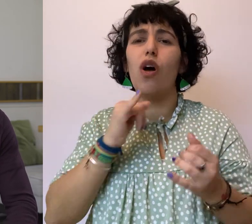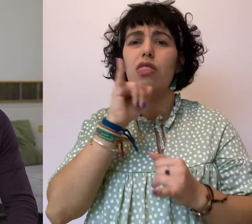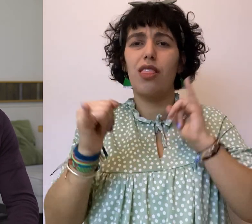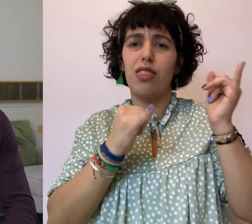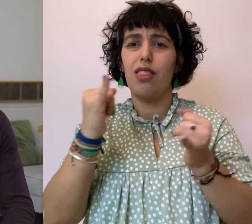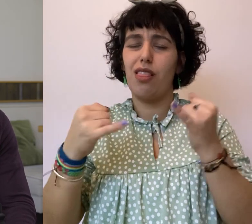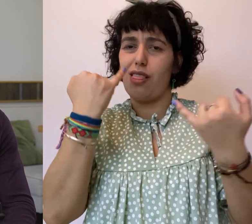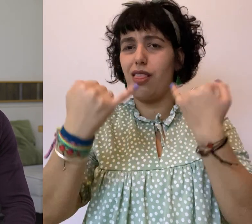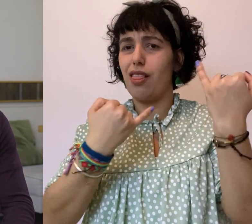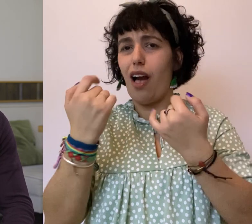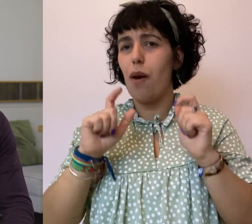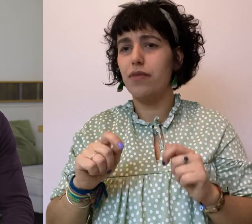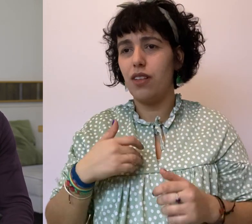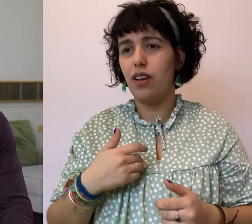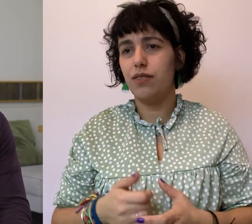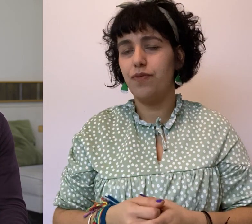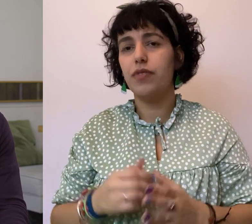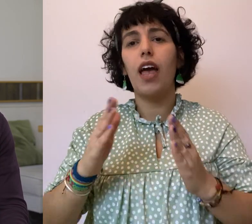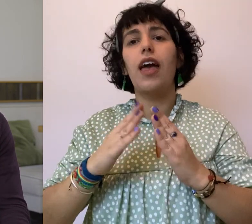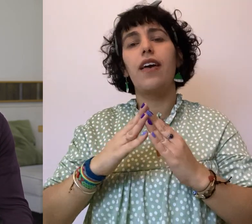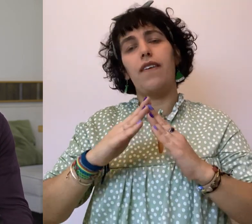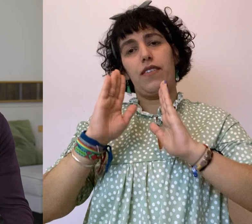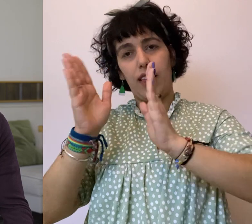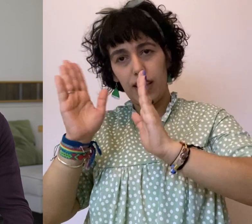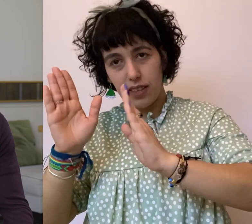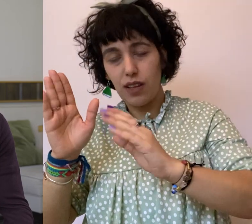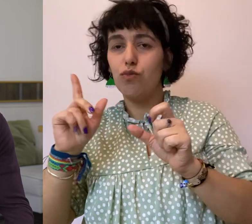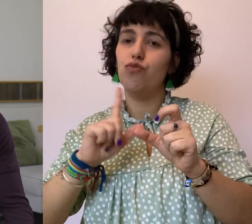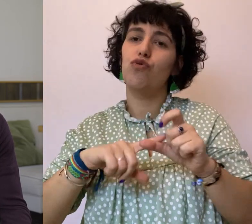I have never been mocked that much in my life. When I got back home I threw that jacket in the trash.